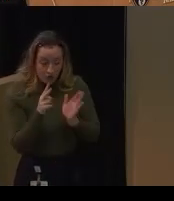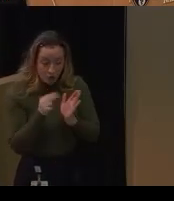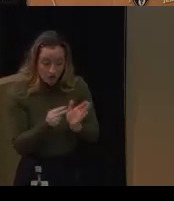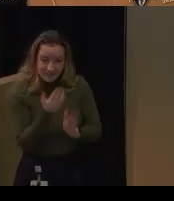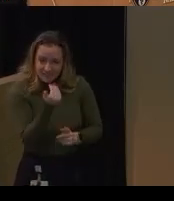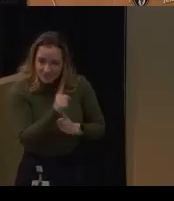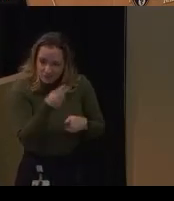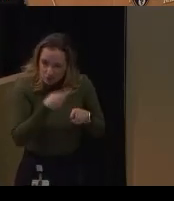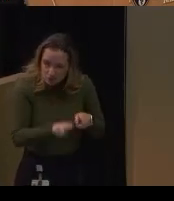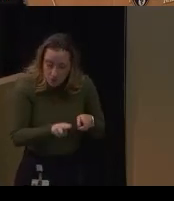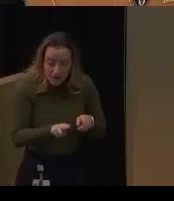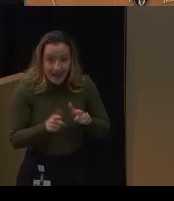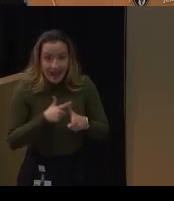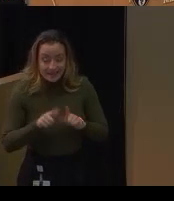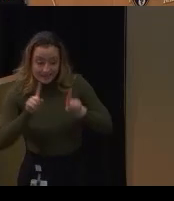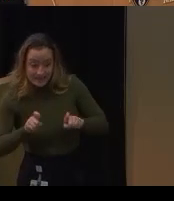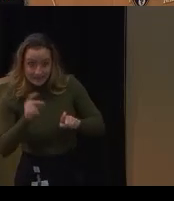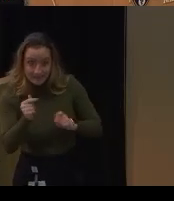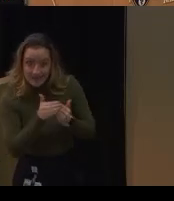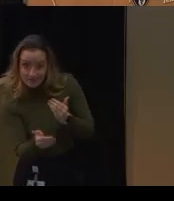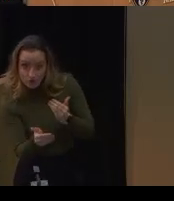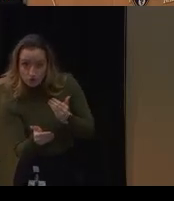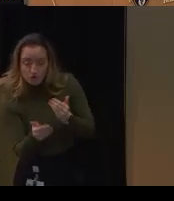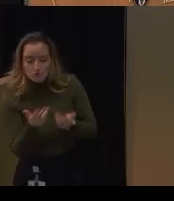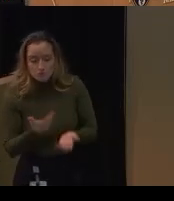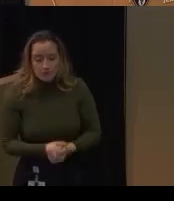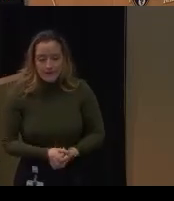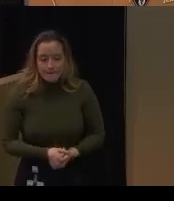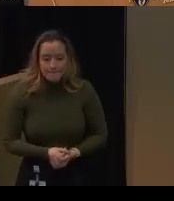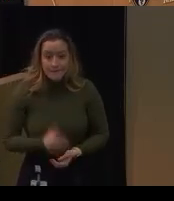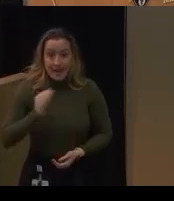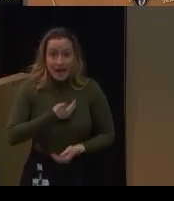on some sort of social ability test immediately afterwards in our study people came back to the